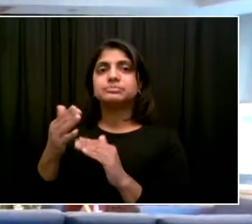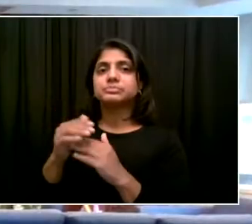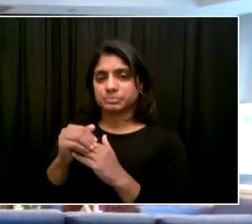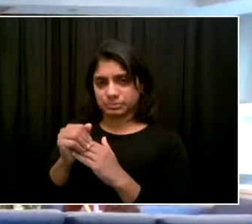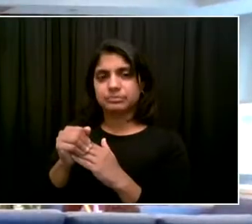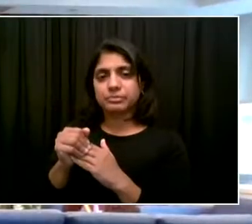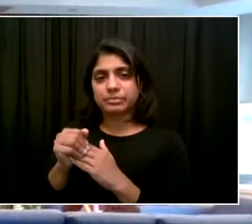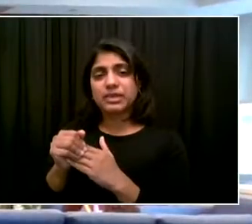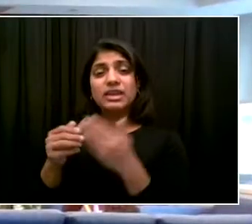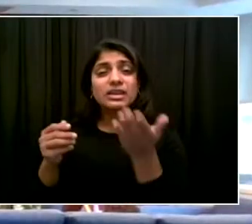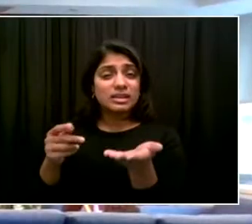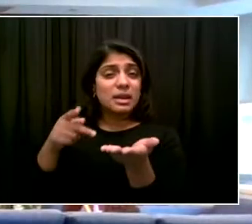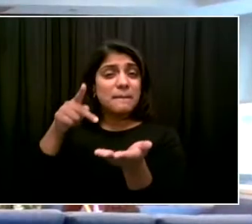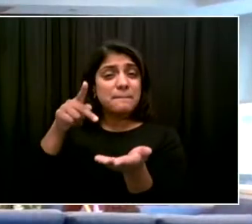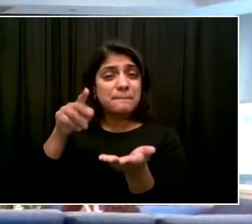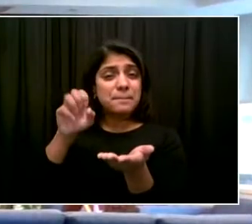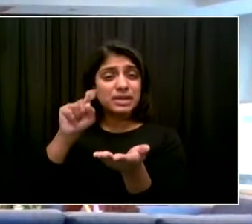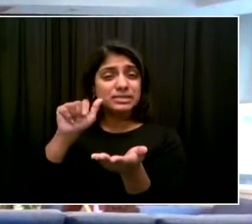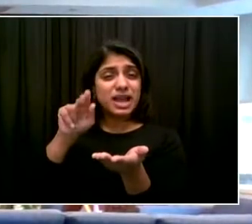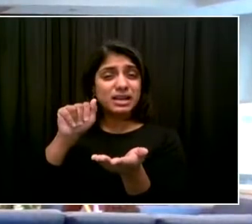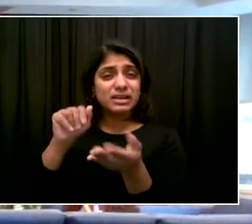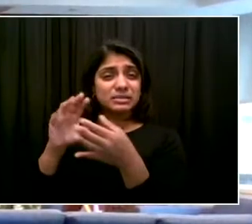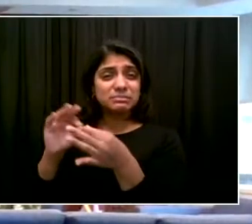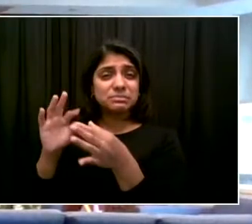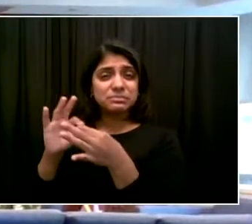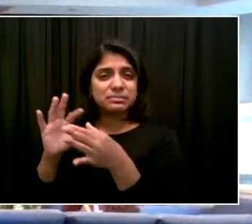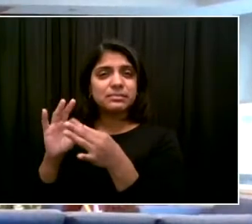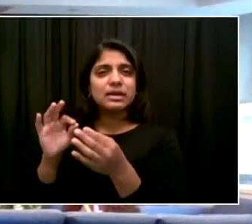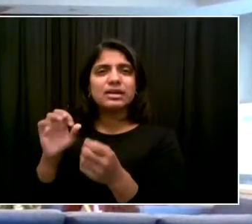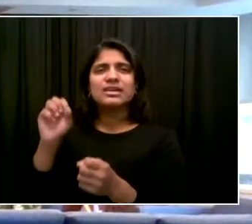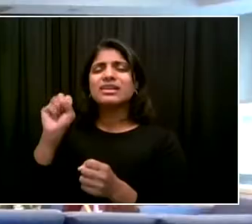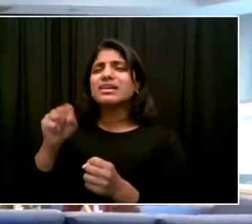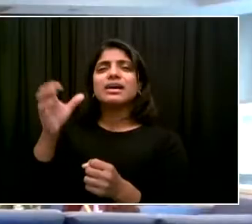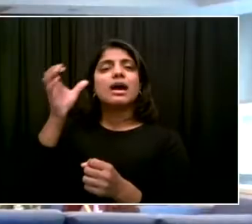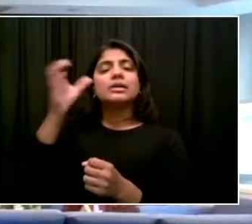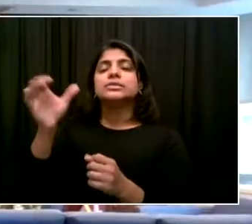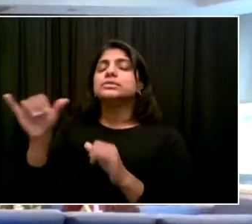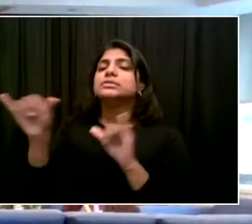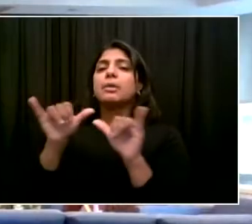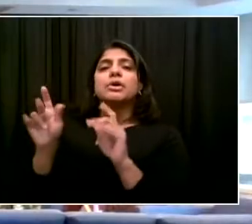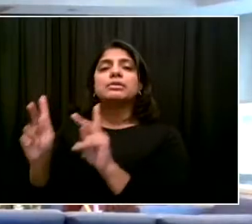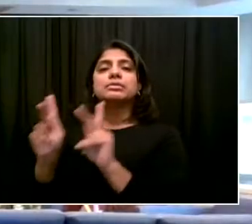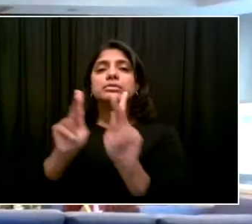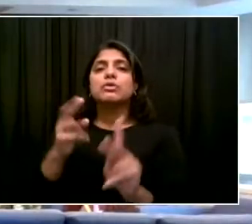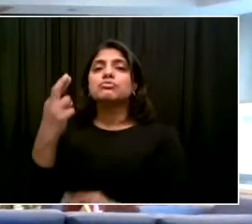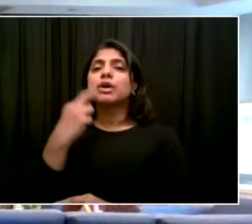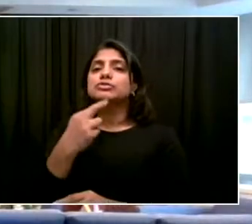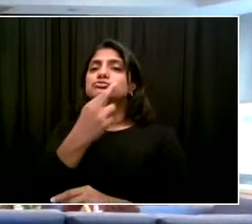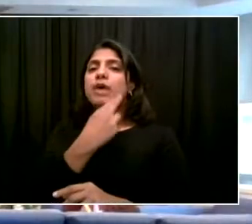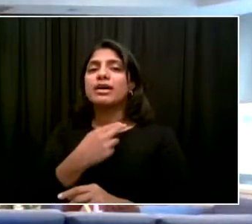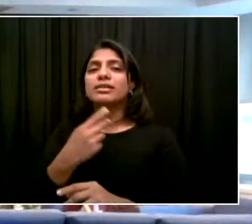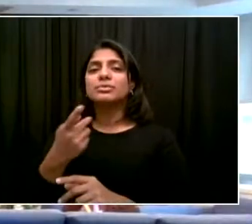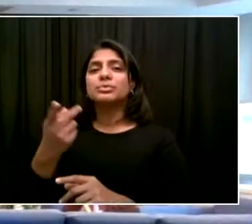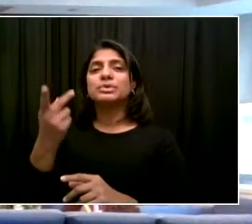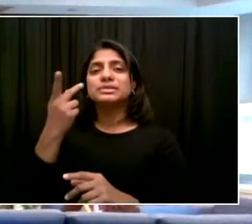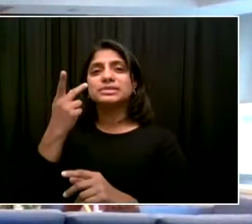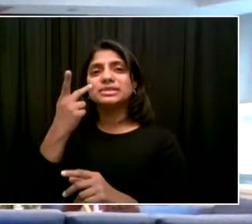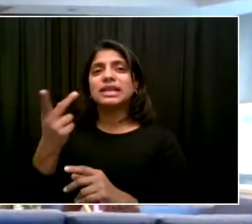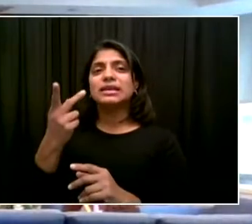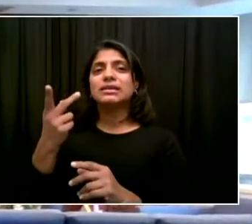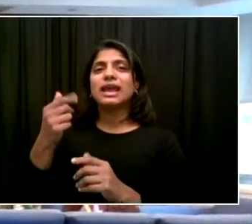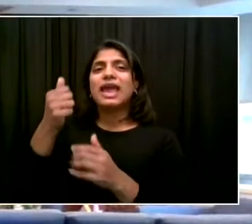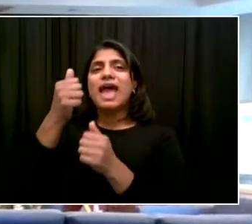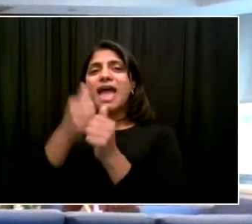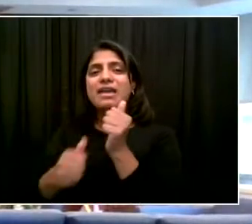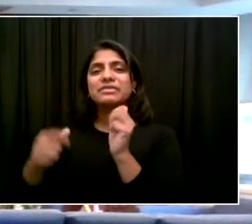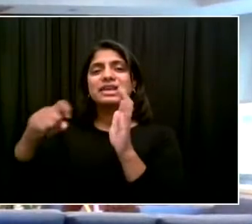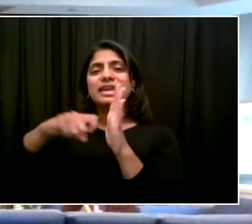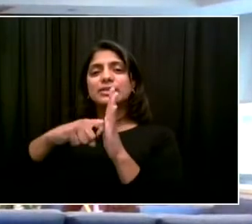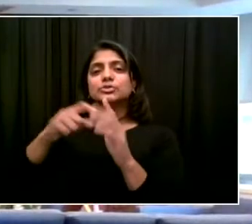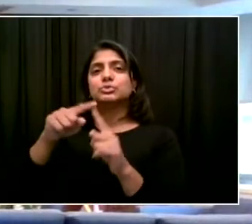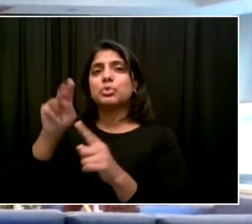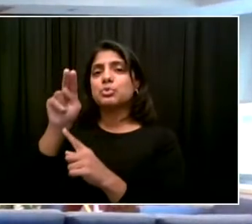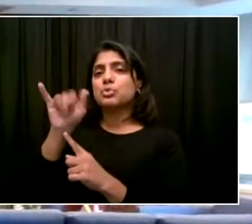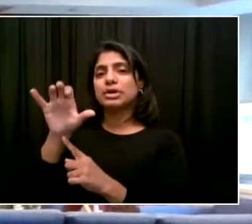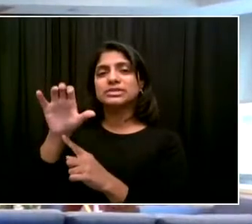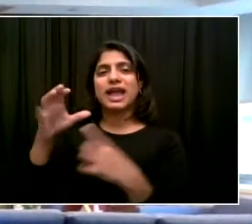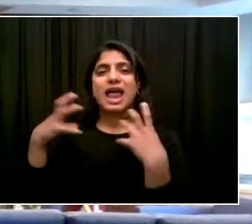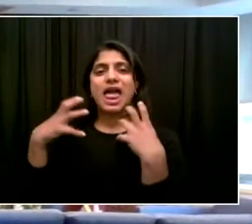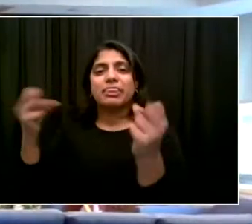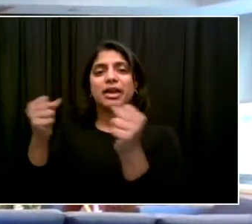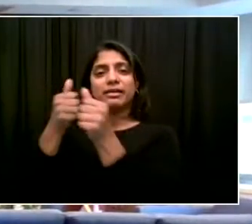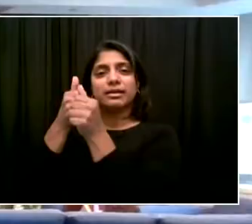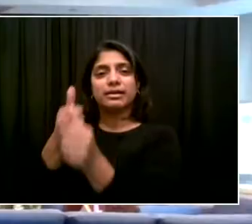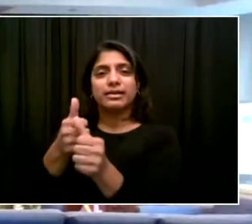POSTING PLACE